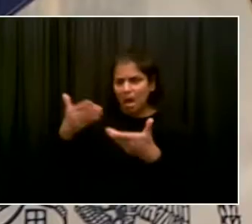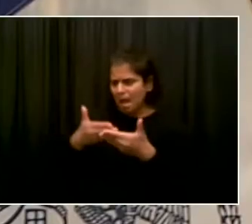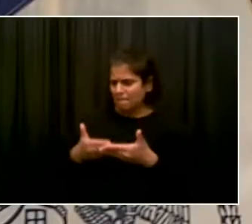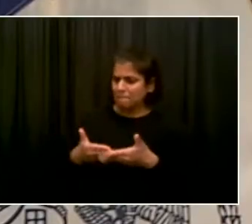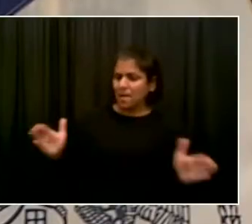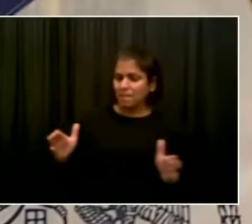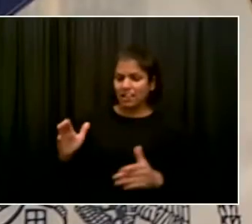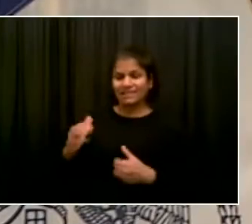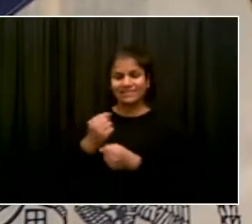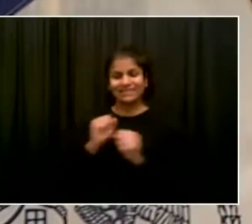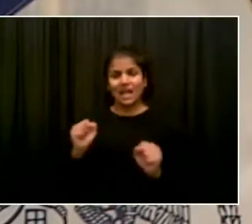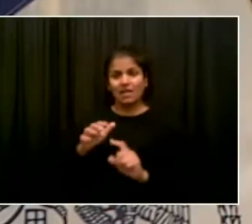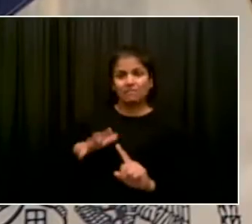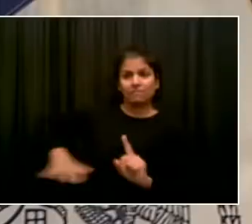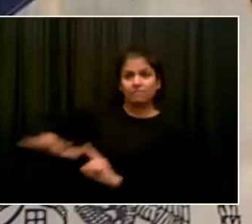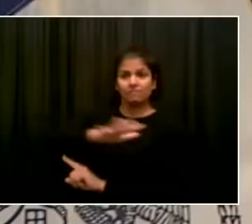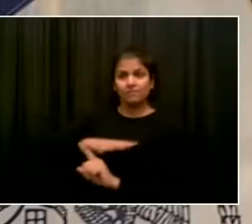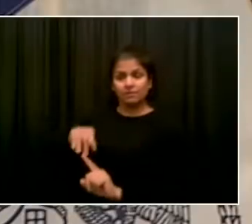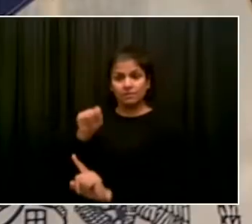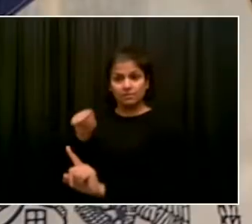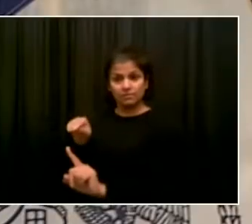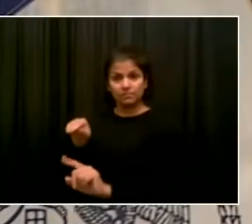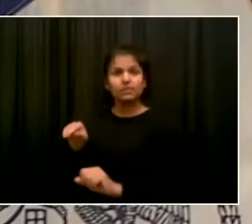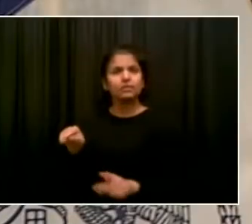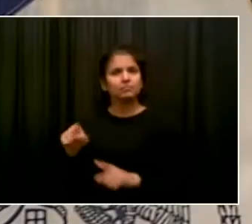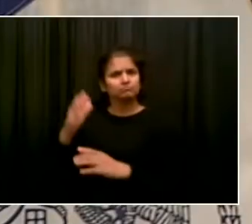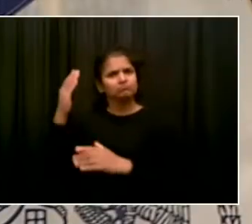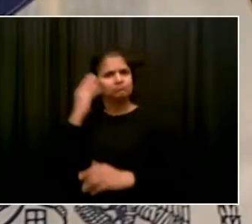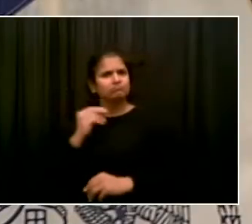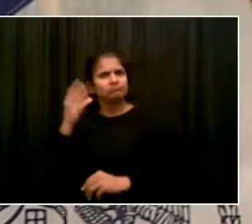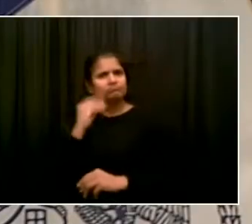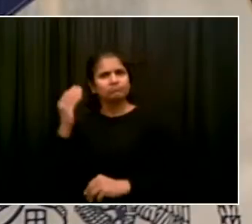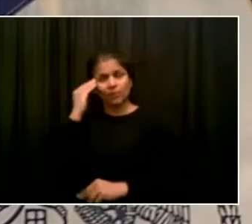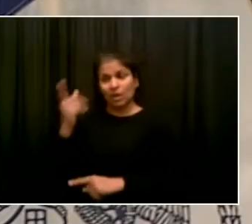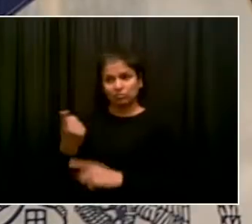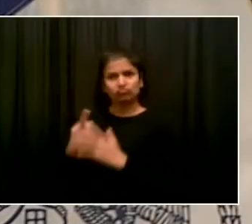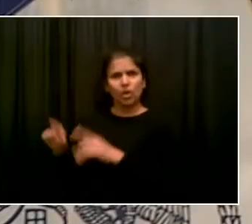PUBLIC SAFETY FROM HIS OWN EXTRAORDINARY EXPERIENCE SO I RESPECT THAT CHOICE. AS R FOPHIL